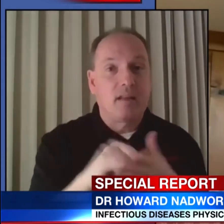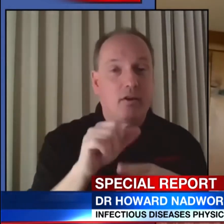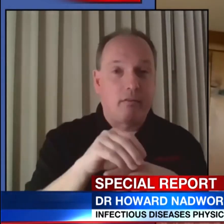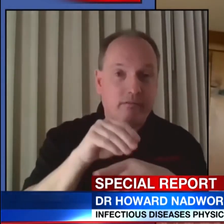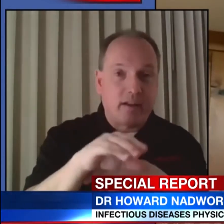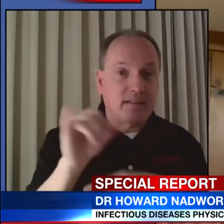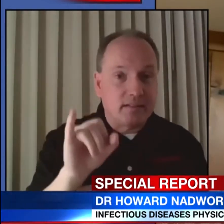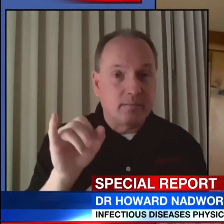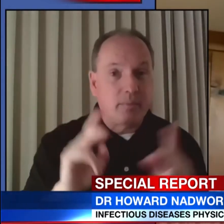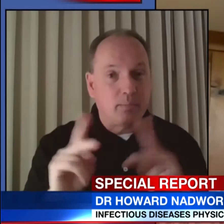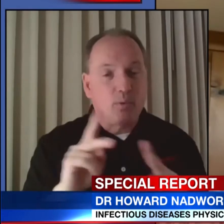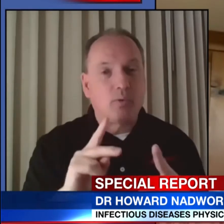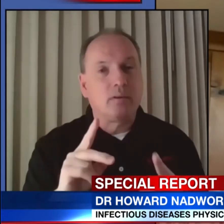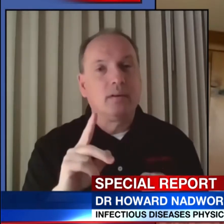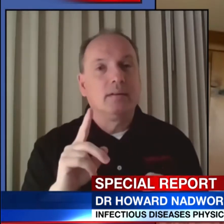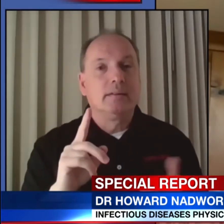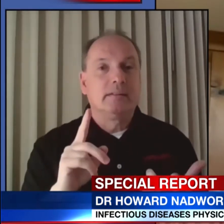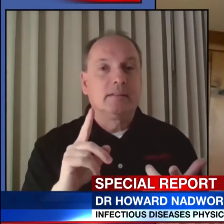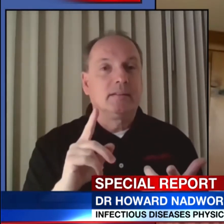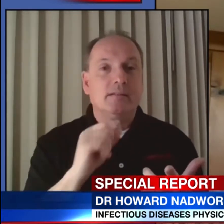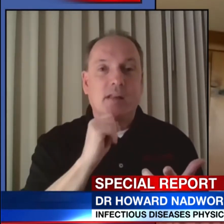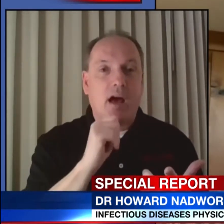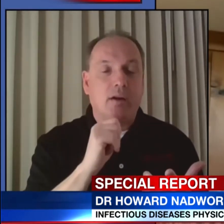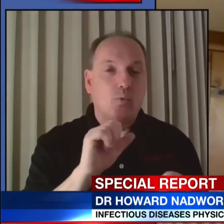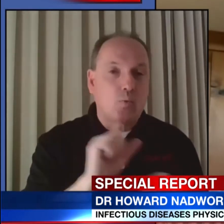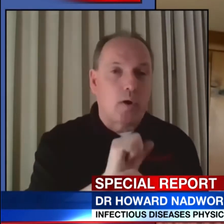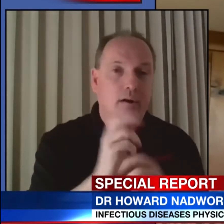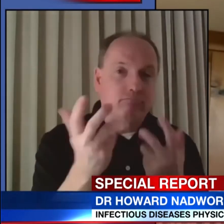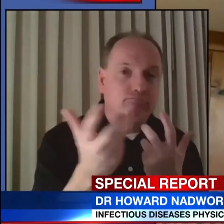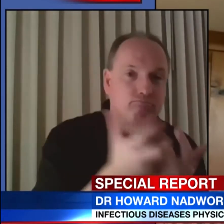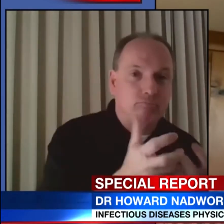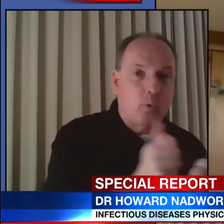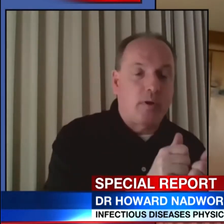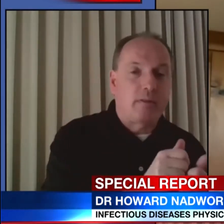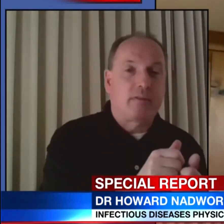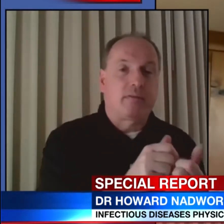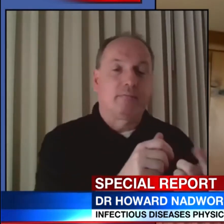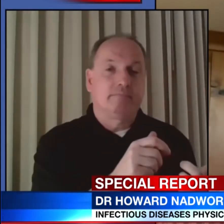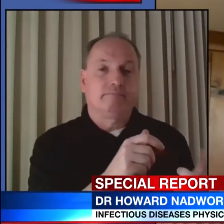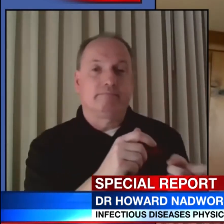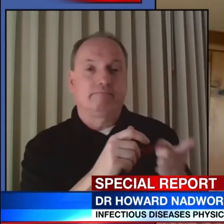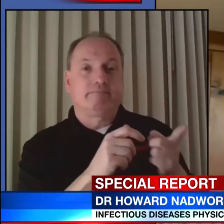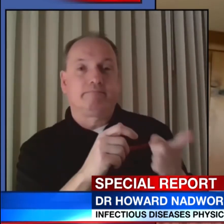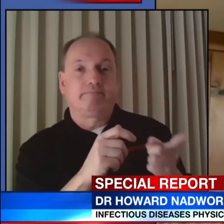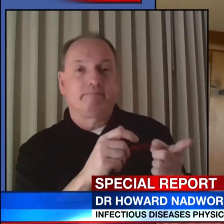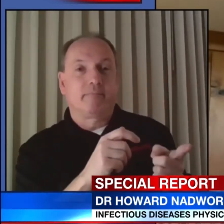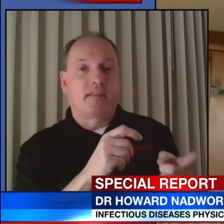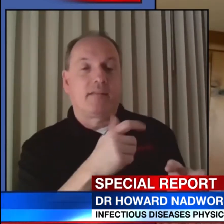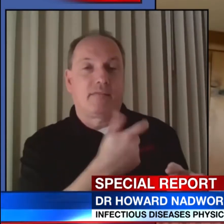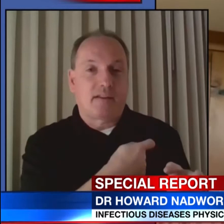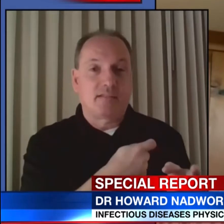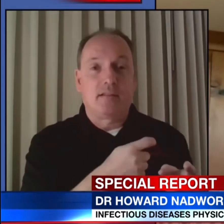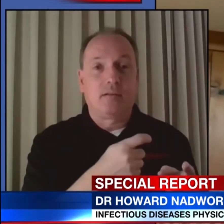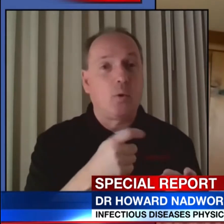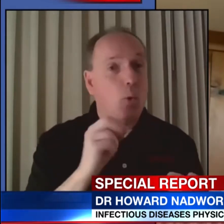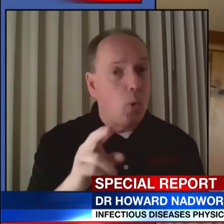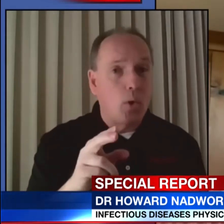HOSPITALIZATION. IT MAY BE THAT THOSE STRAINS THAT ARE INFECTING PEOPLE